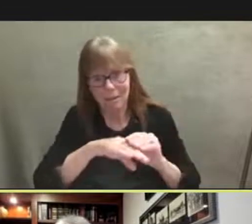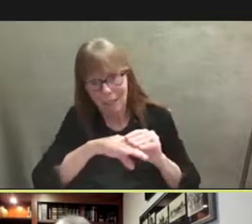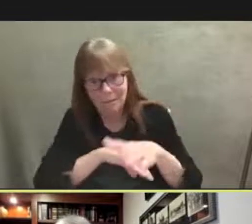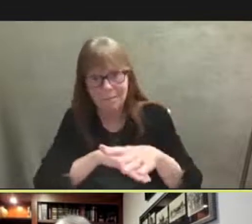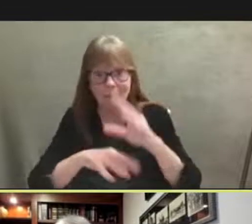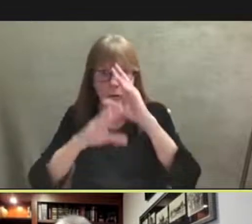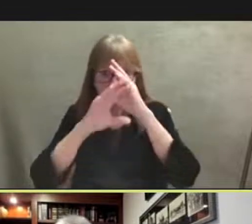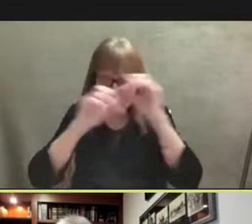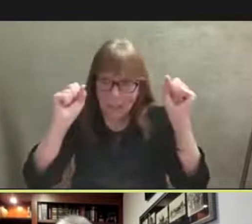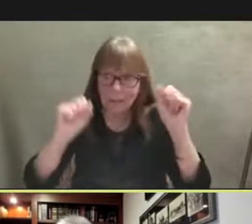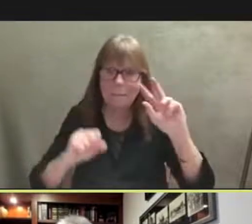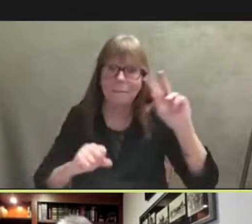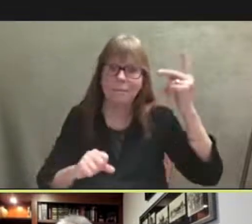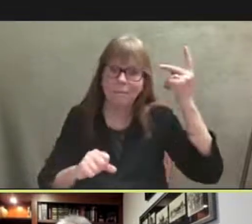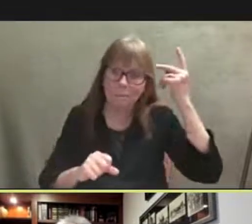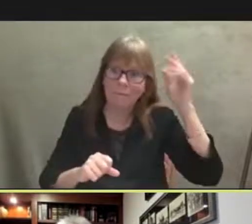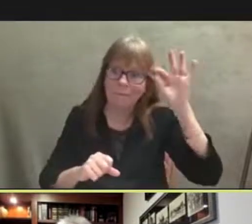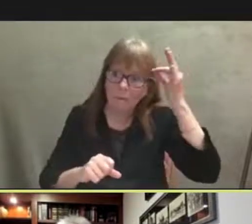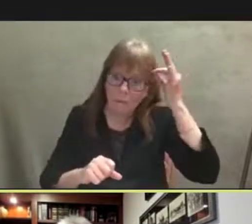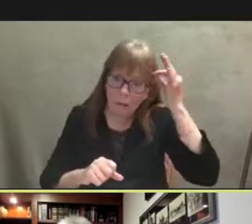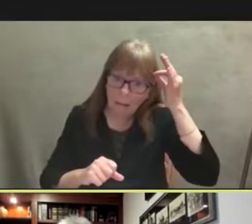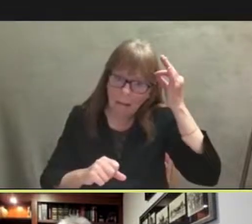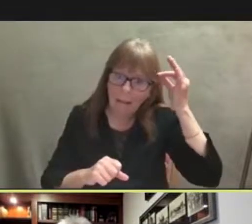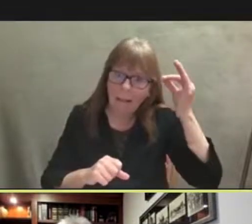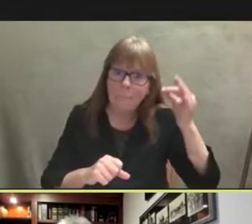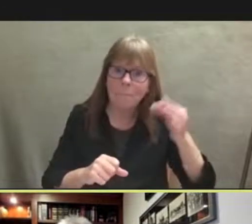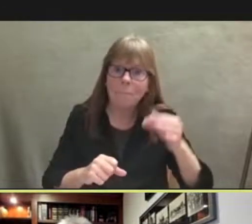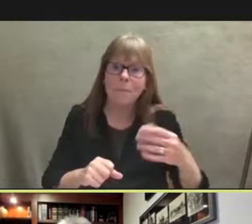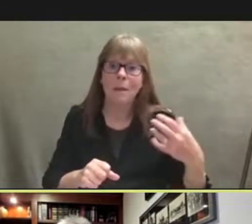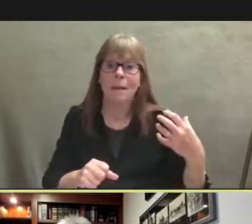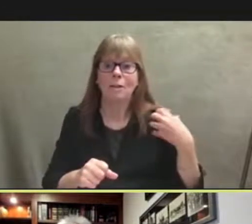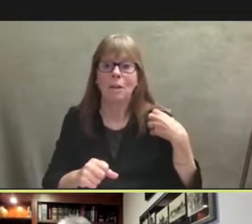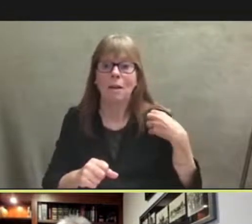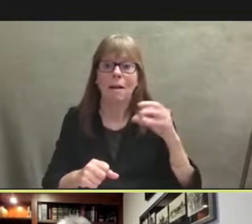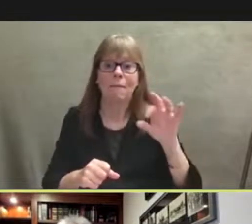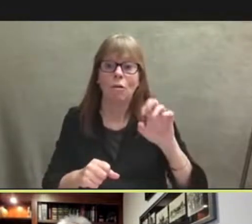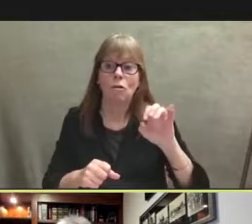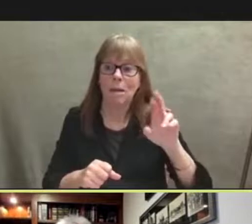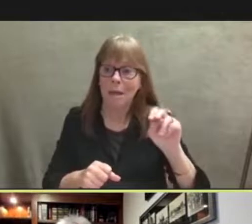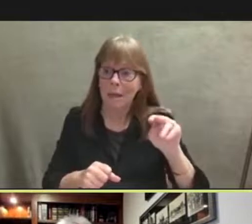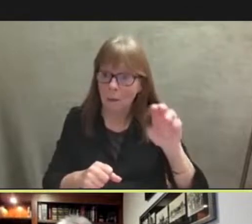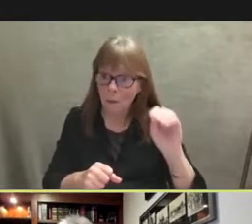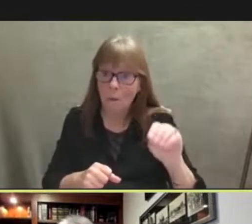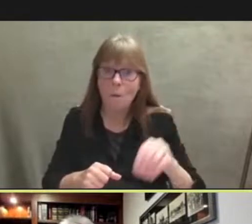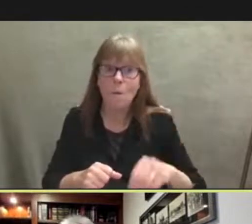people with disabilities, NCD chairwoman [Sandra] “Sandy” Parrino and council member Justin Dart